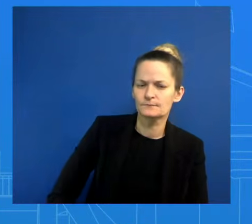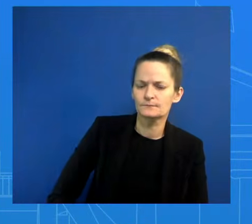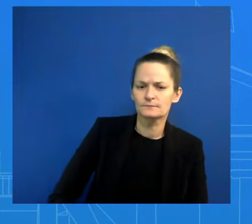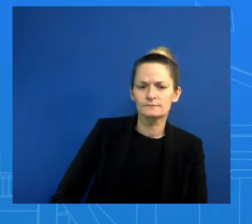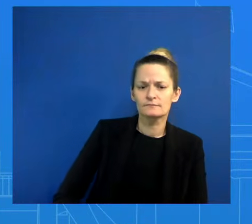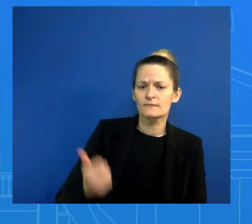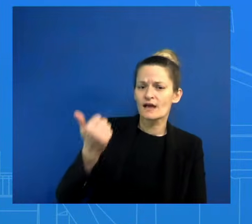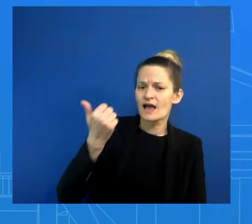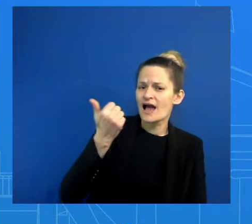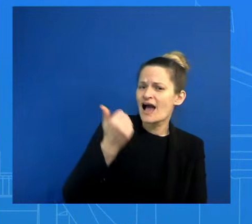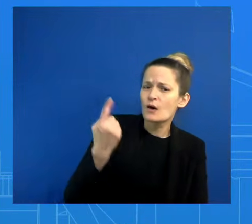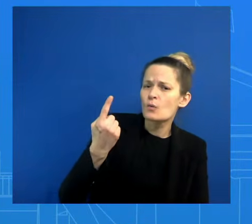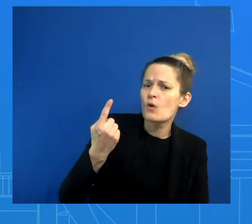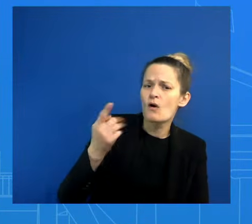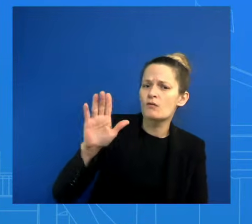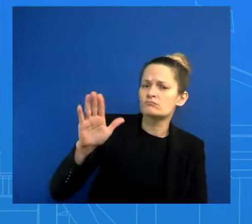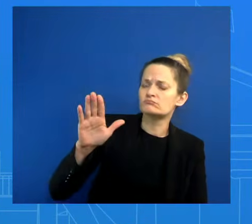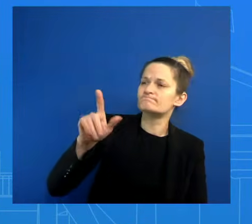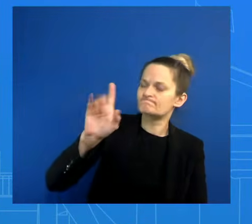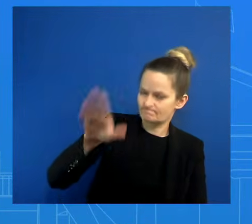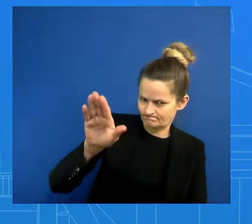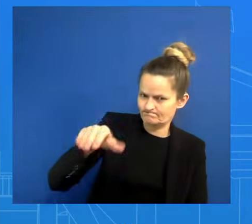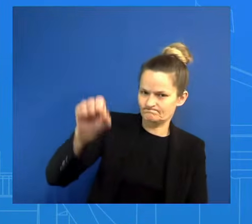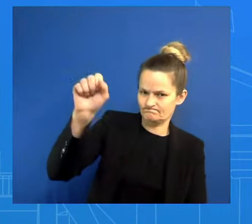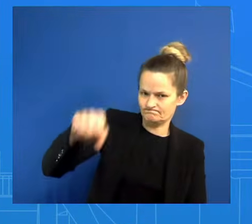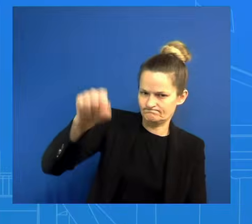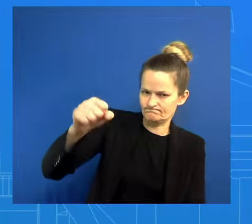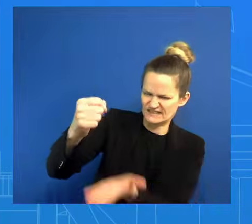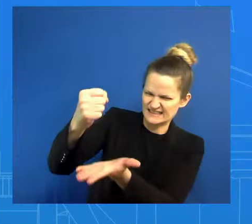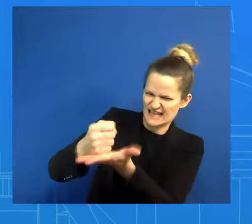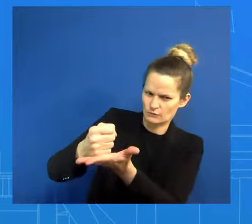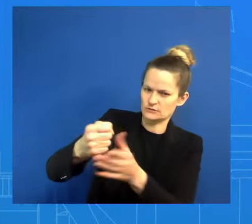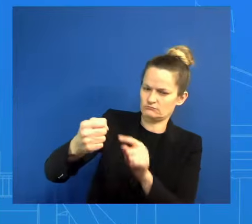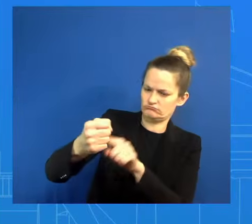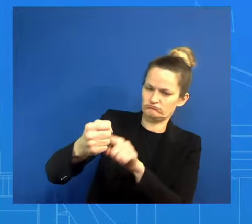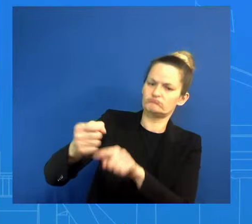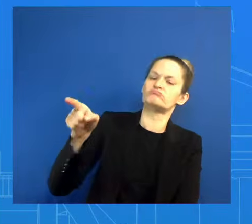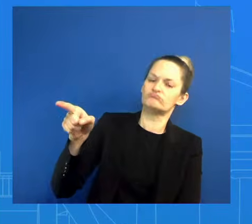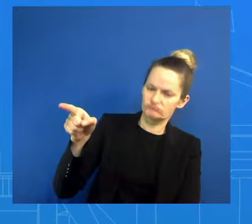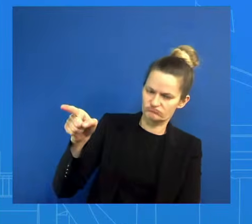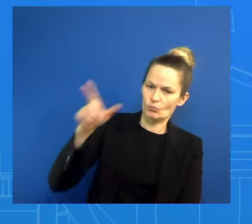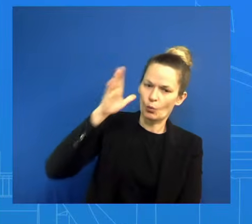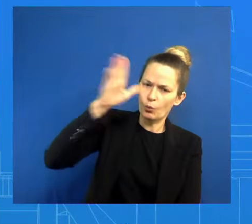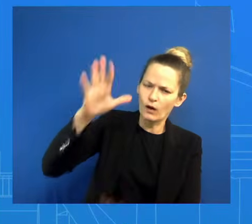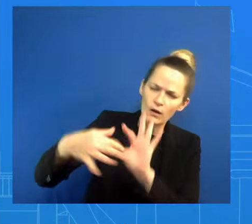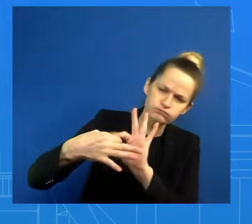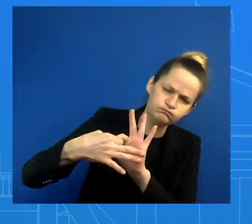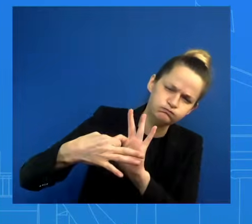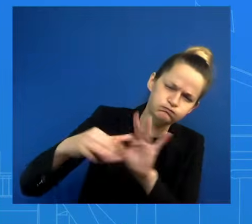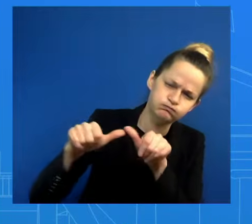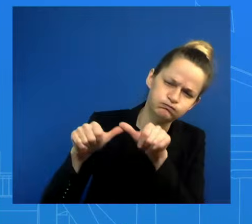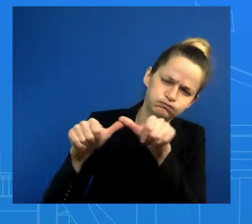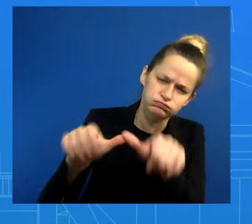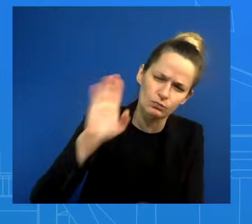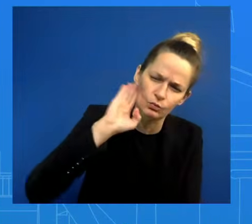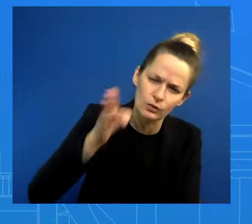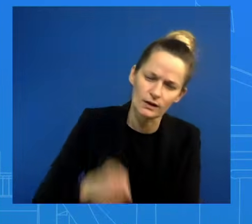that she is going to continue to work with you? Ms. Jean-Pierre: I'm just not going to divulge or speak to any private conversations